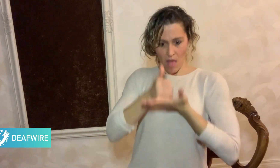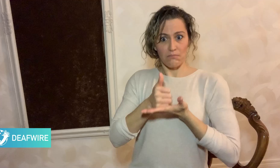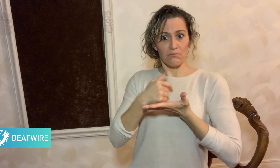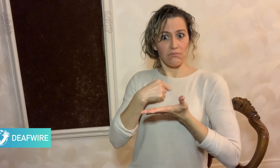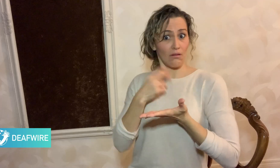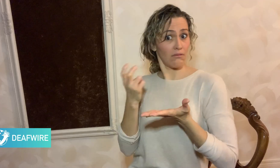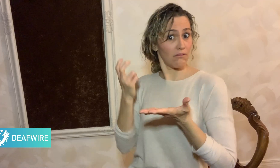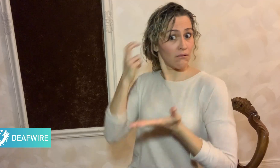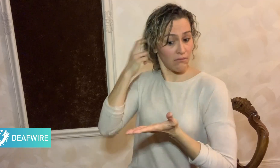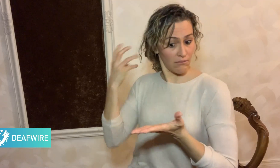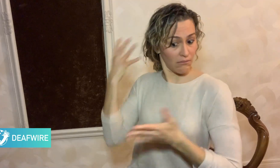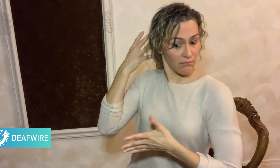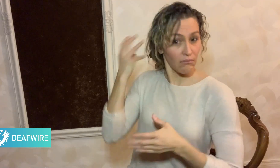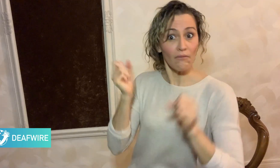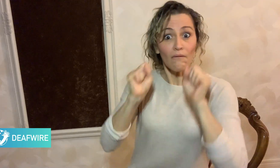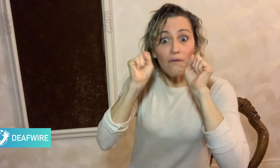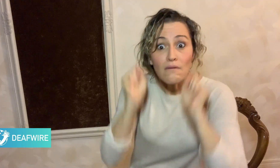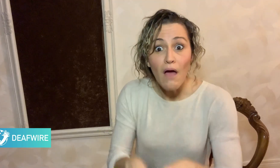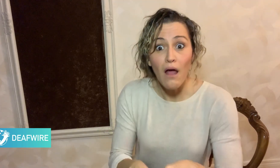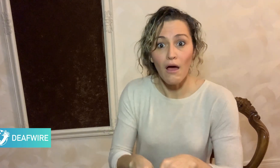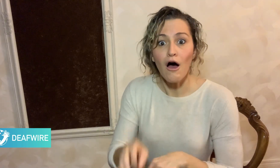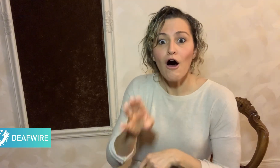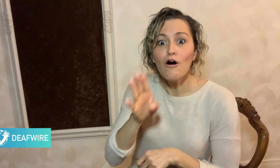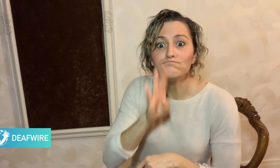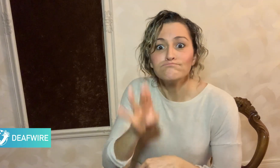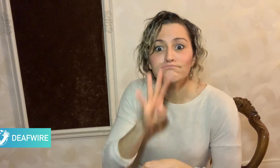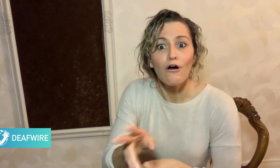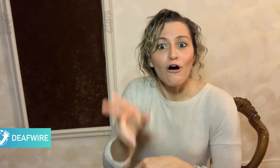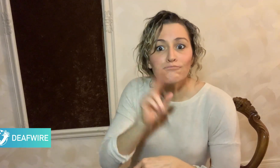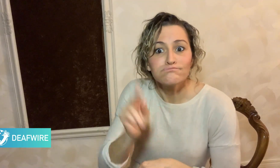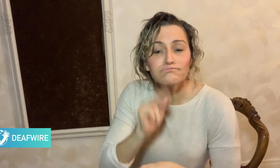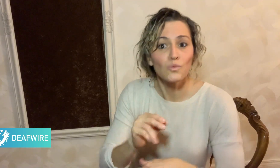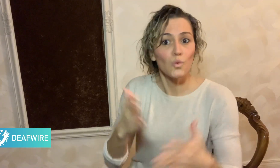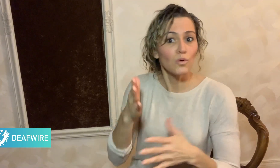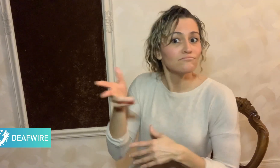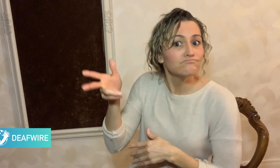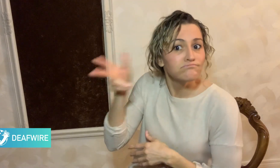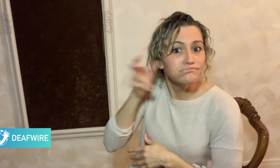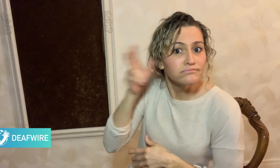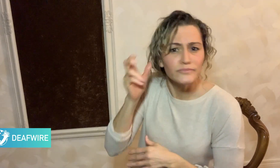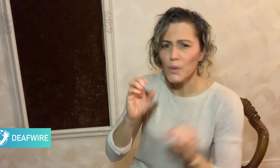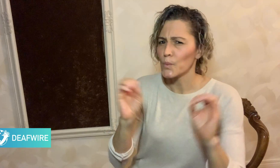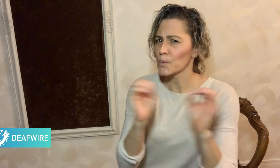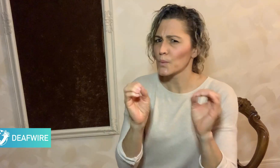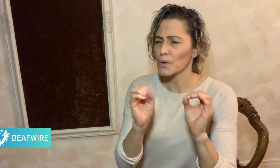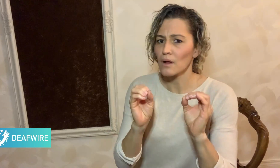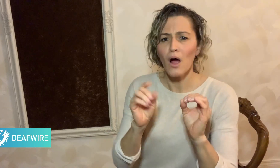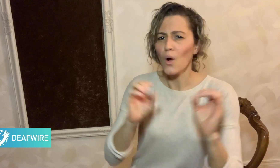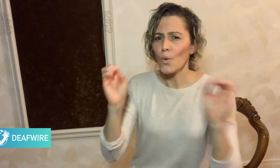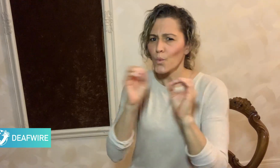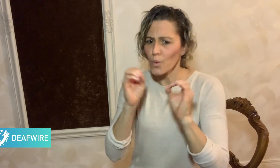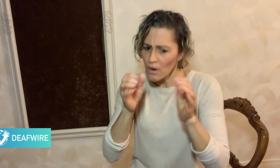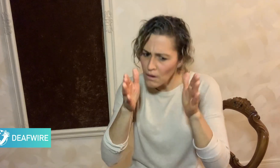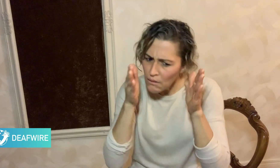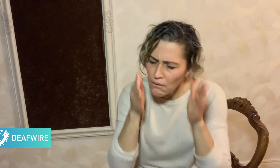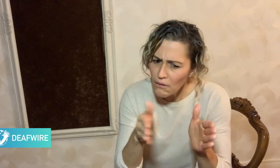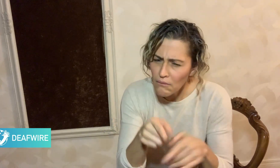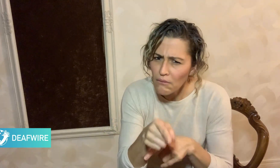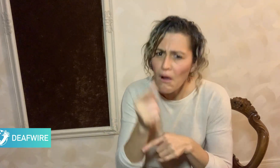it actually helps the user to speak or hear.